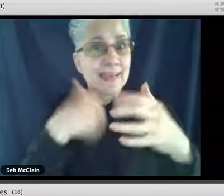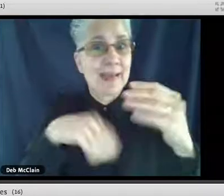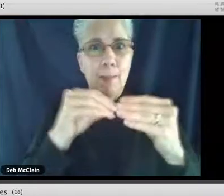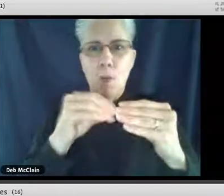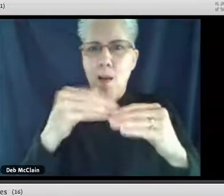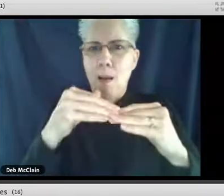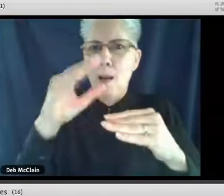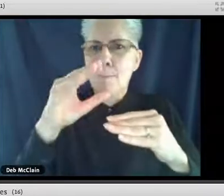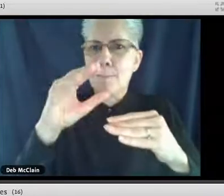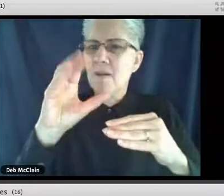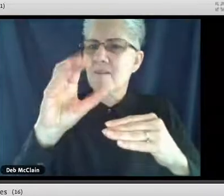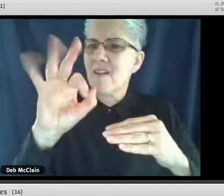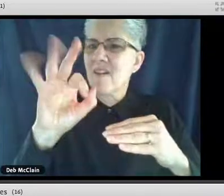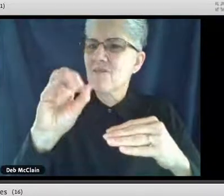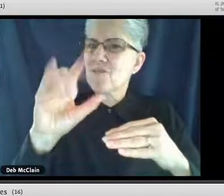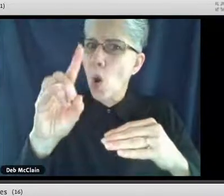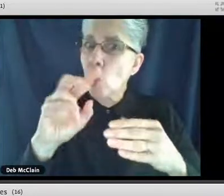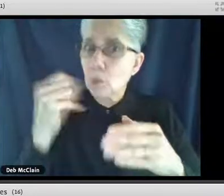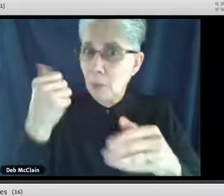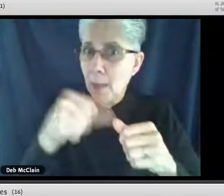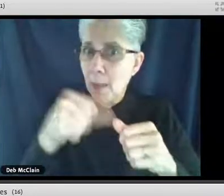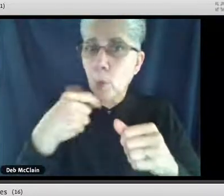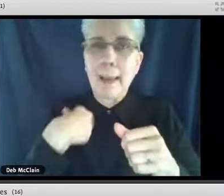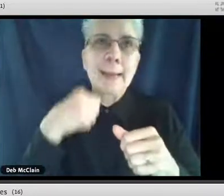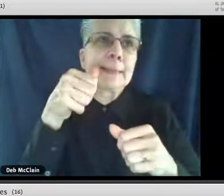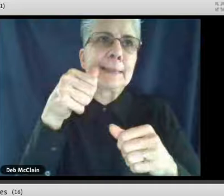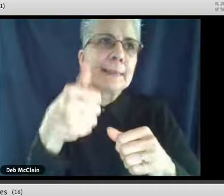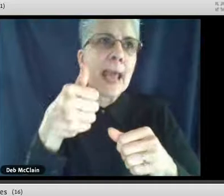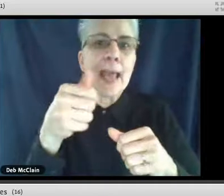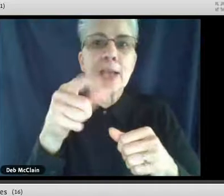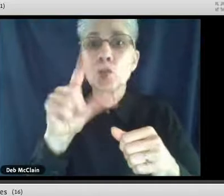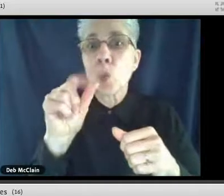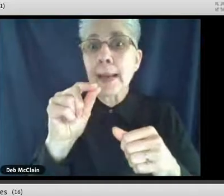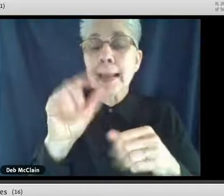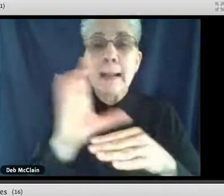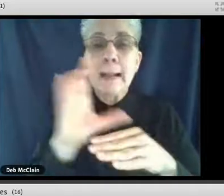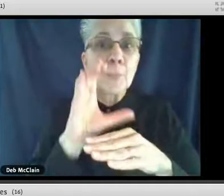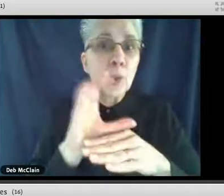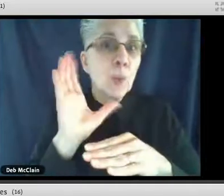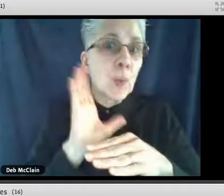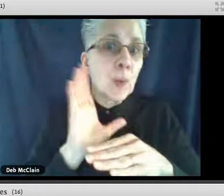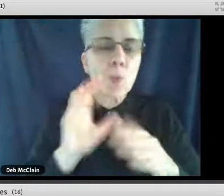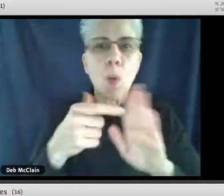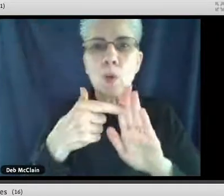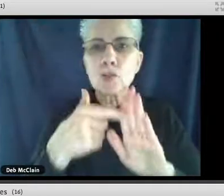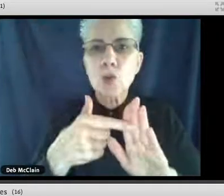Above the fold means, you know, when we all had 1020 computers, what would show up on my computer screen